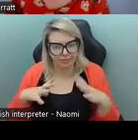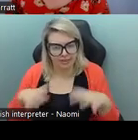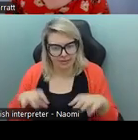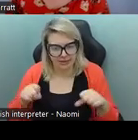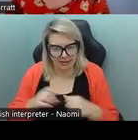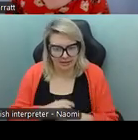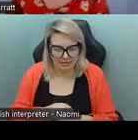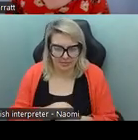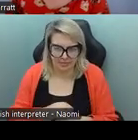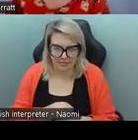Numbers are still going up.